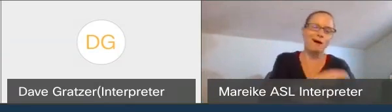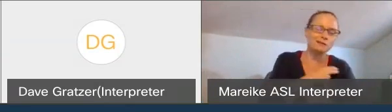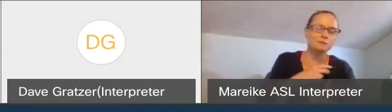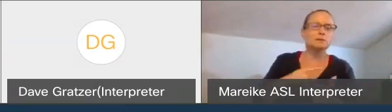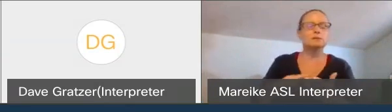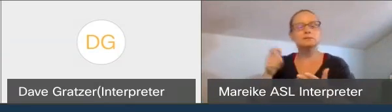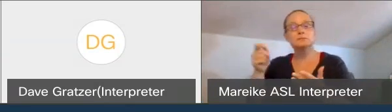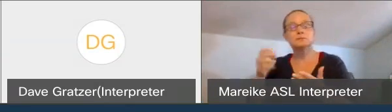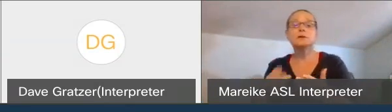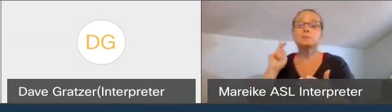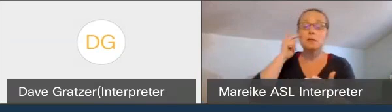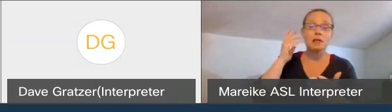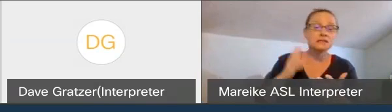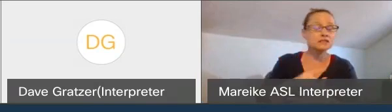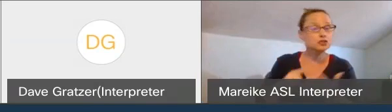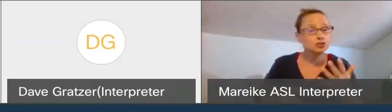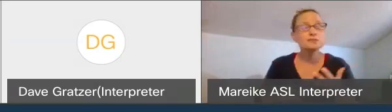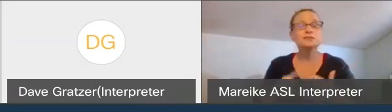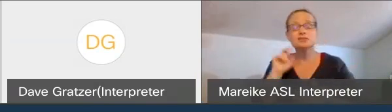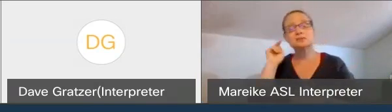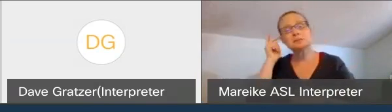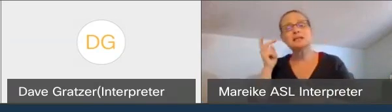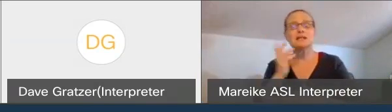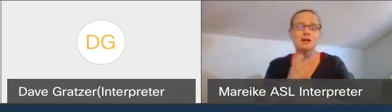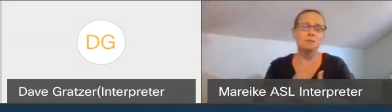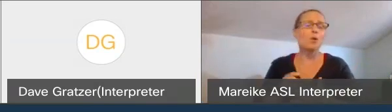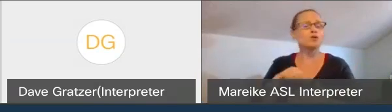There's a political--obviously, a political component to all of this.